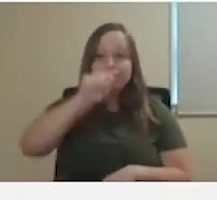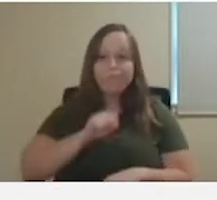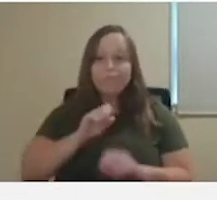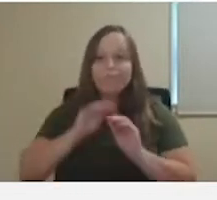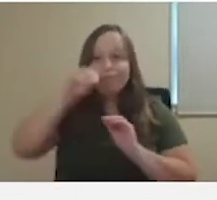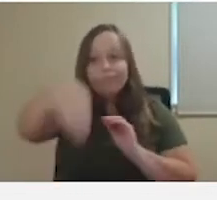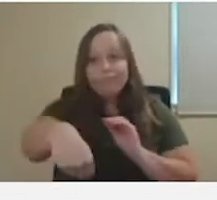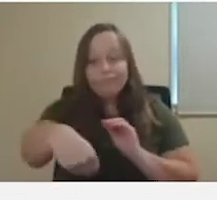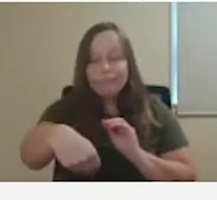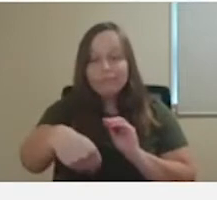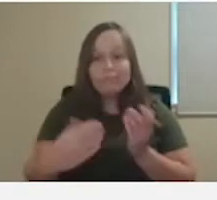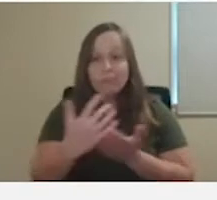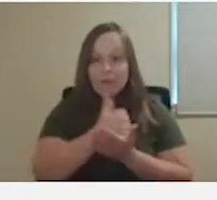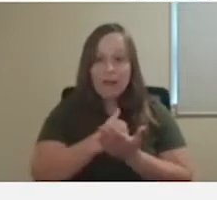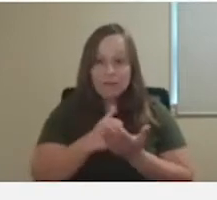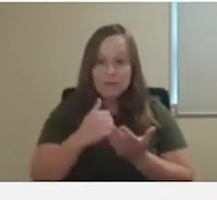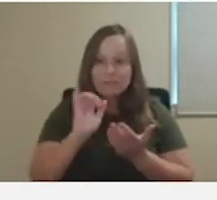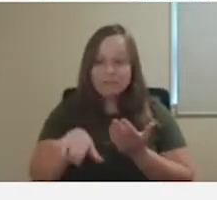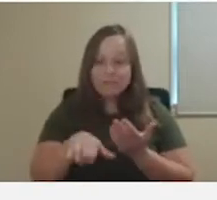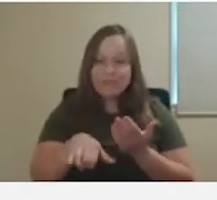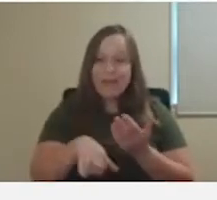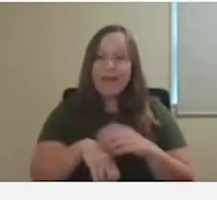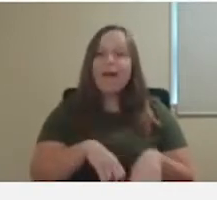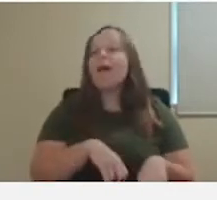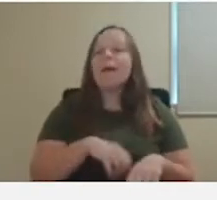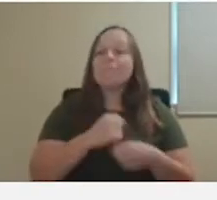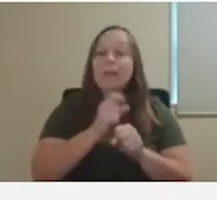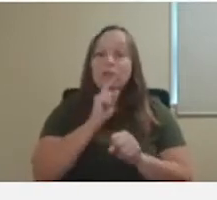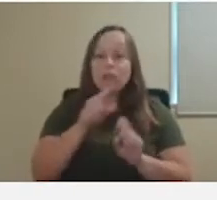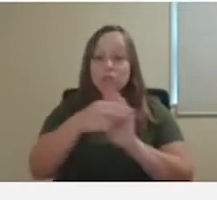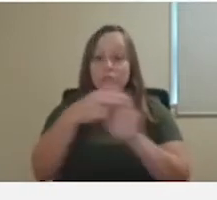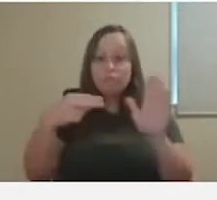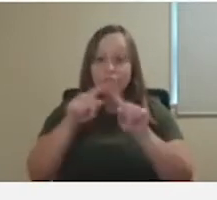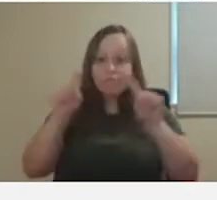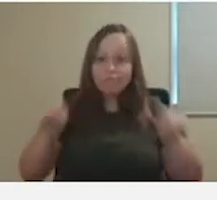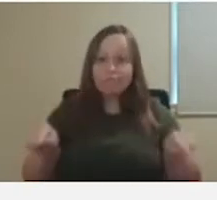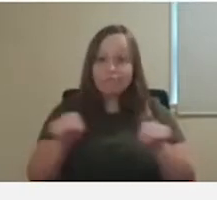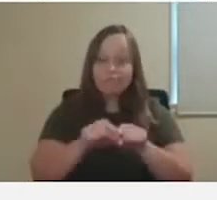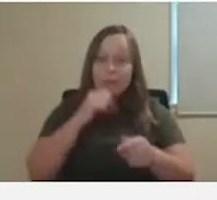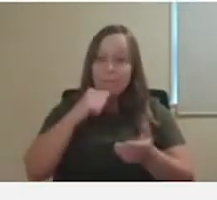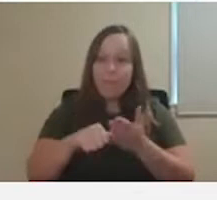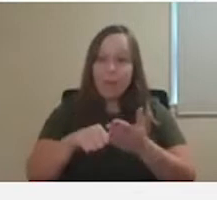collection bins, make sure that the mail hasn't been picked up